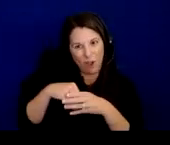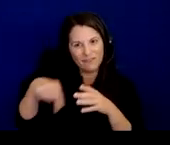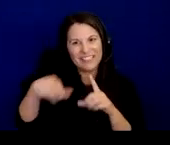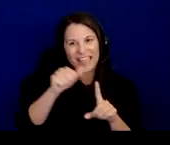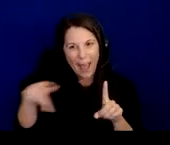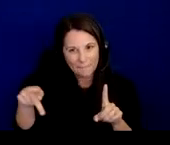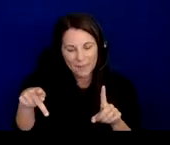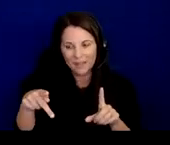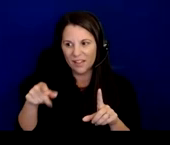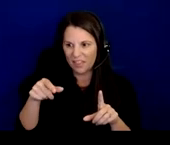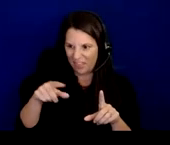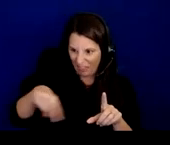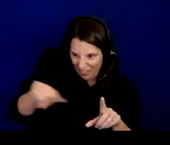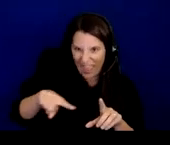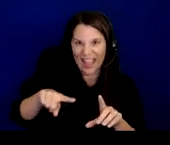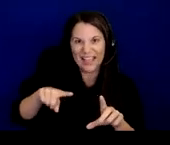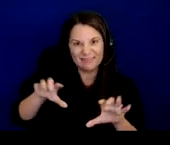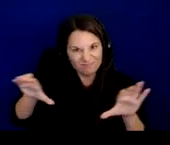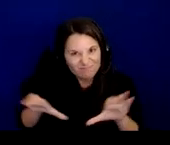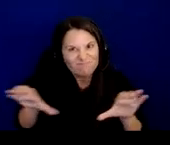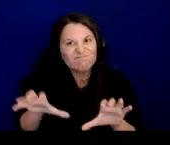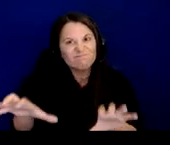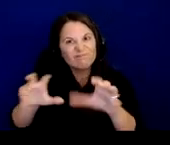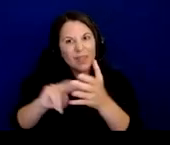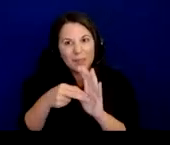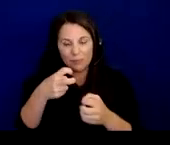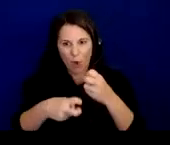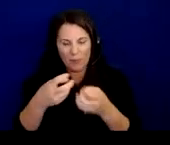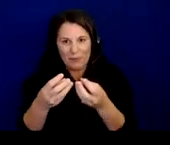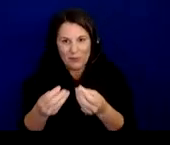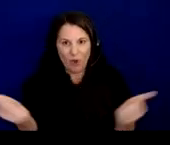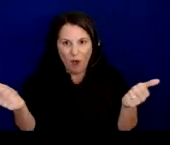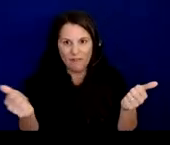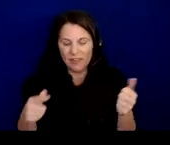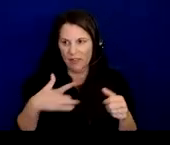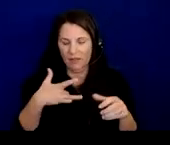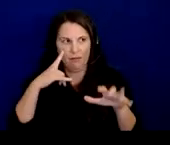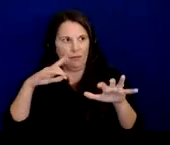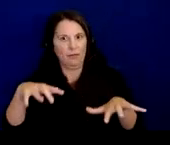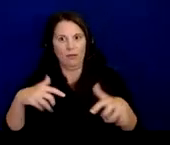And then when it happened, it was like, well, what are we going to do next? We've got this group, we've got these students, like,